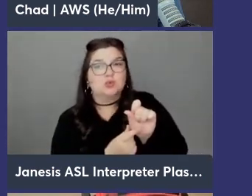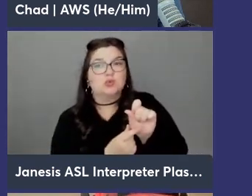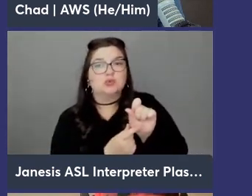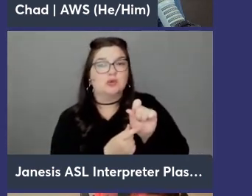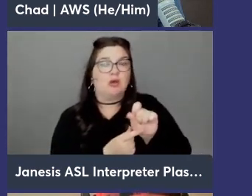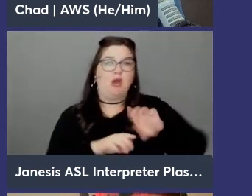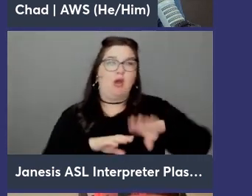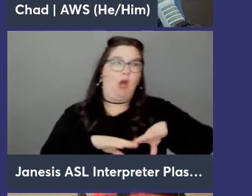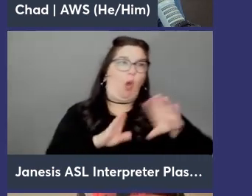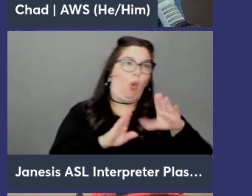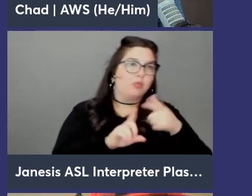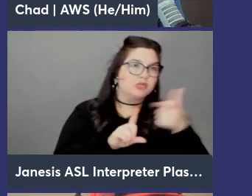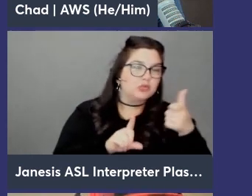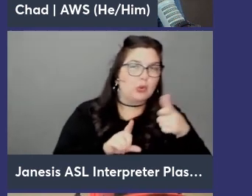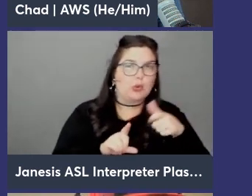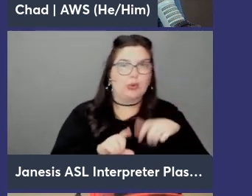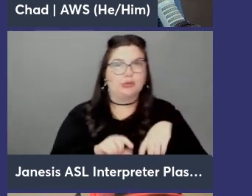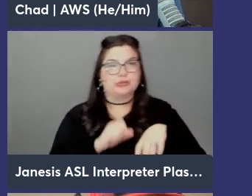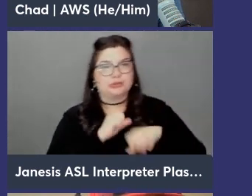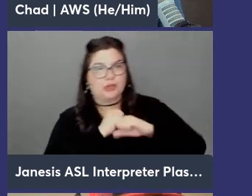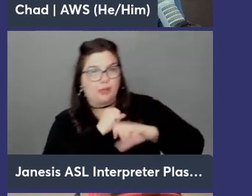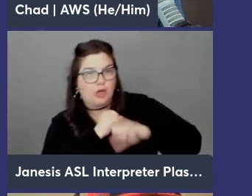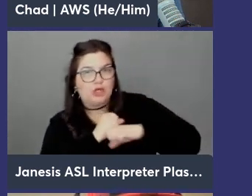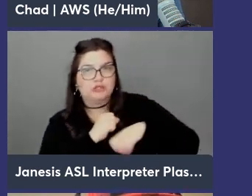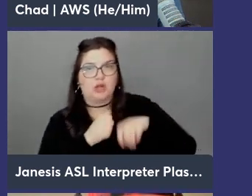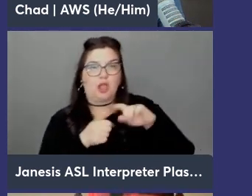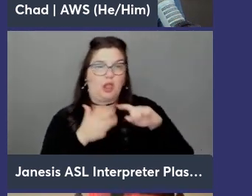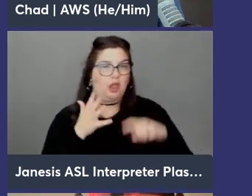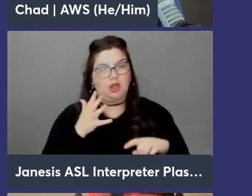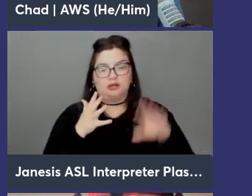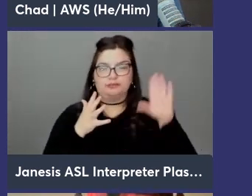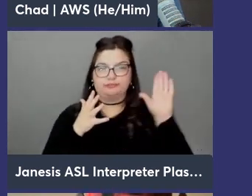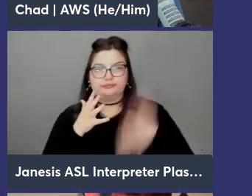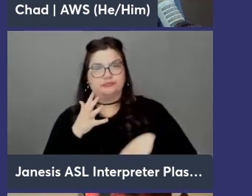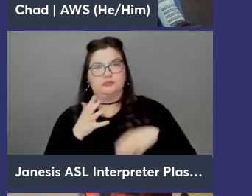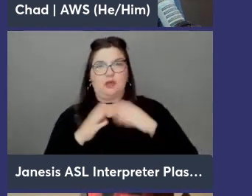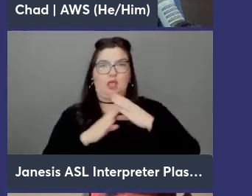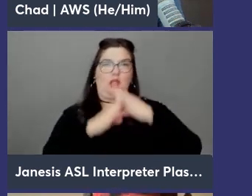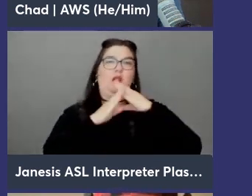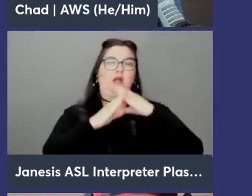or commercial, are all hitting those walls. The S3s, the DynamoDBs,